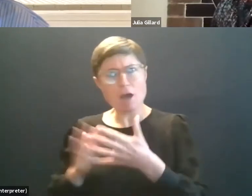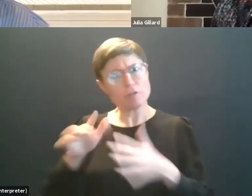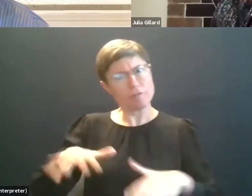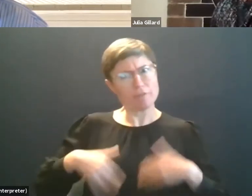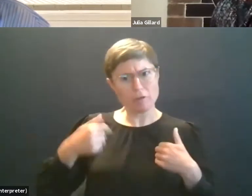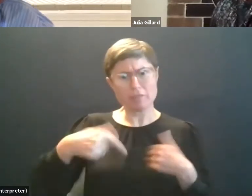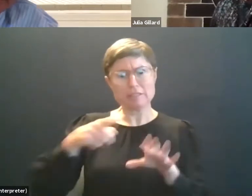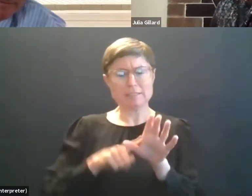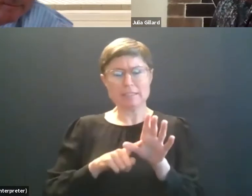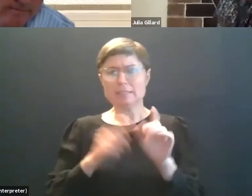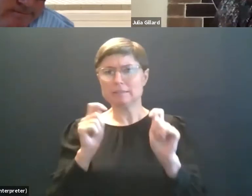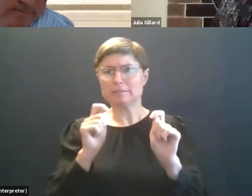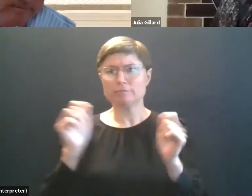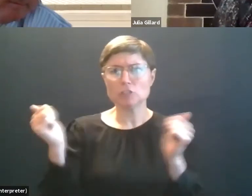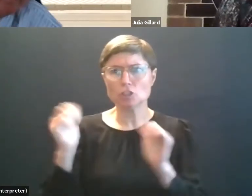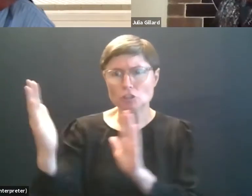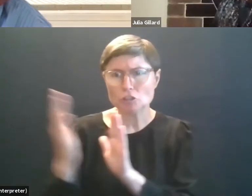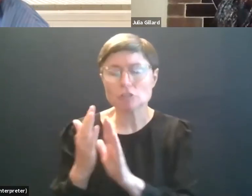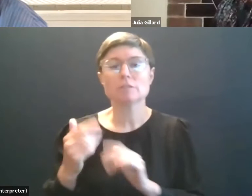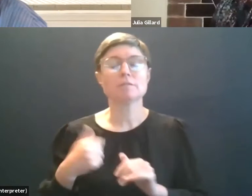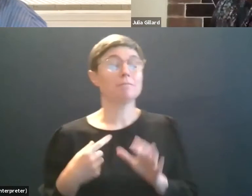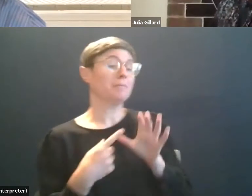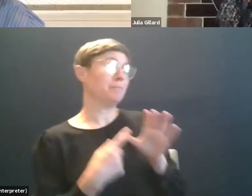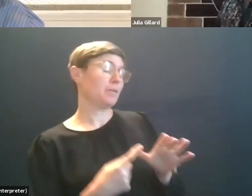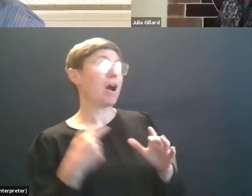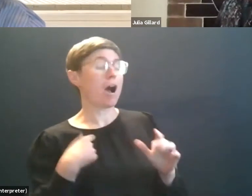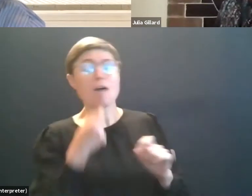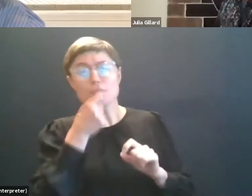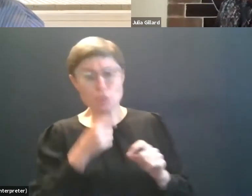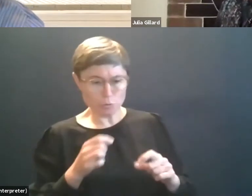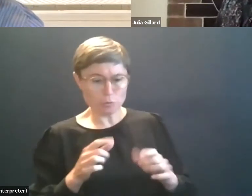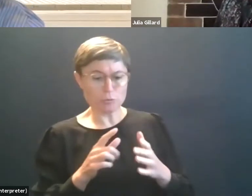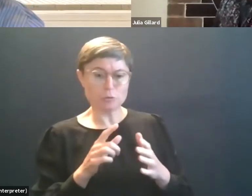I have got through a few jigsaw puzzles. They are a good relief when